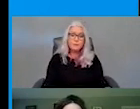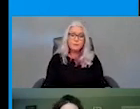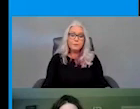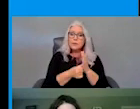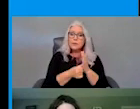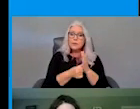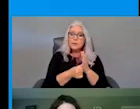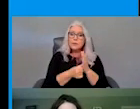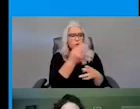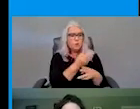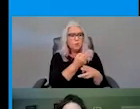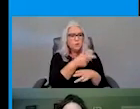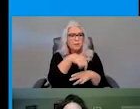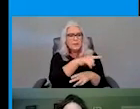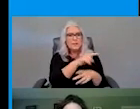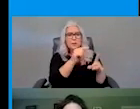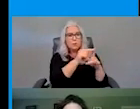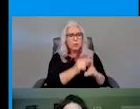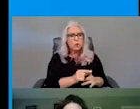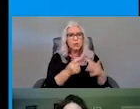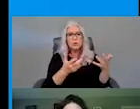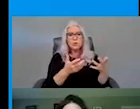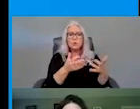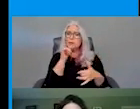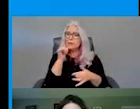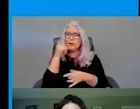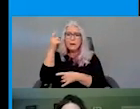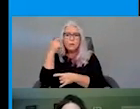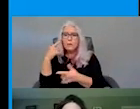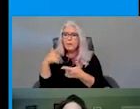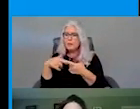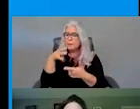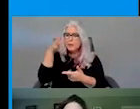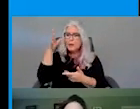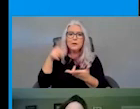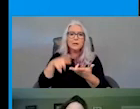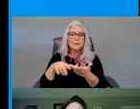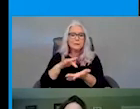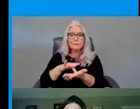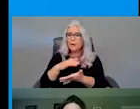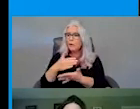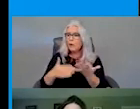parents. It's not medical professionals. It's not educators. It's people with disabilities and disability